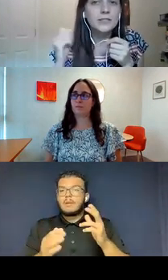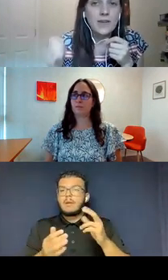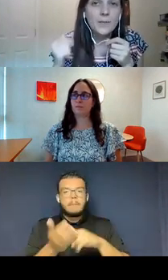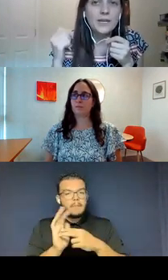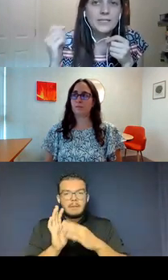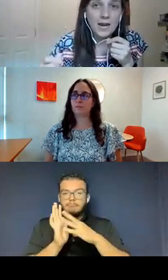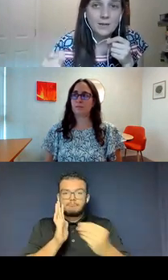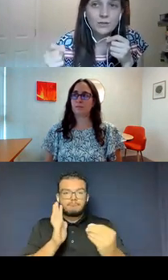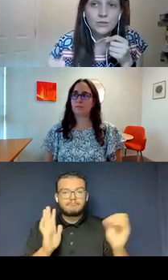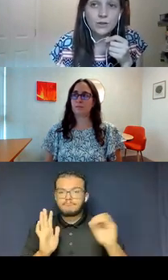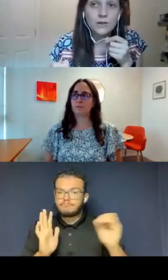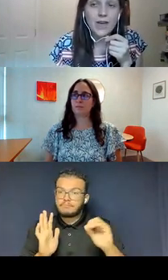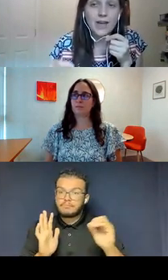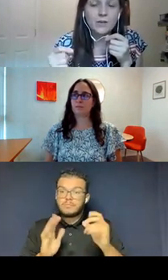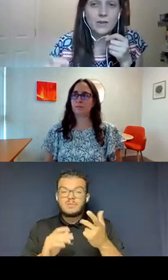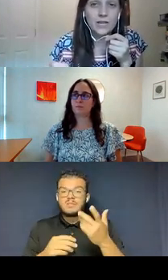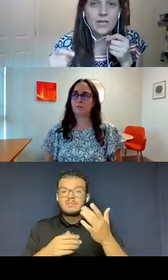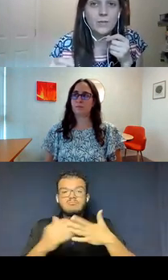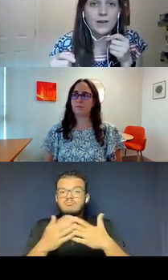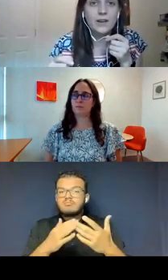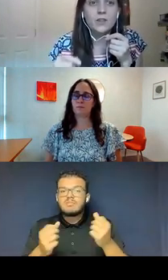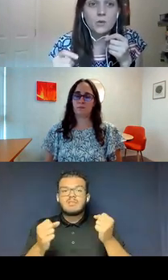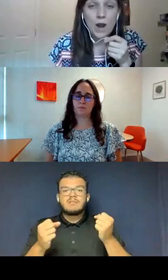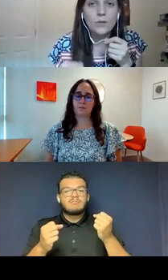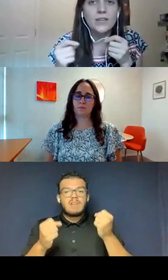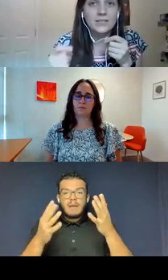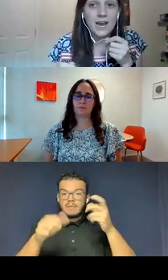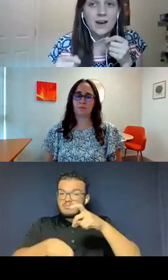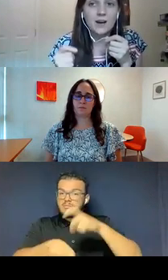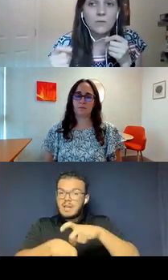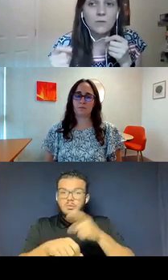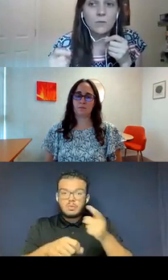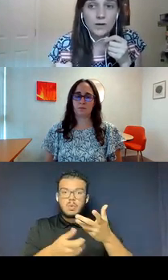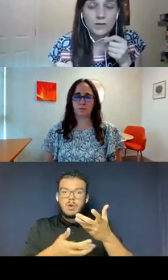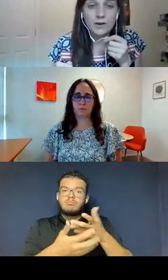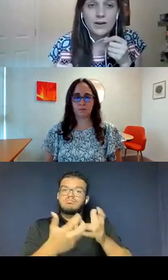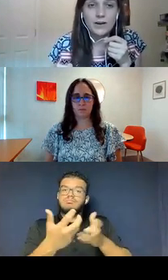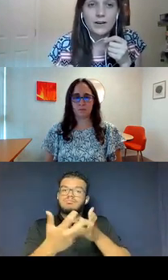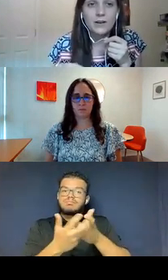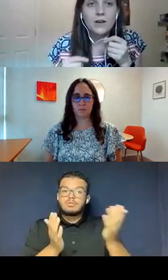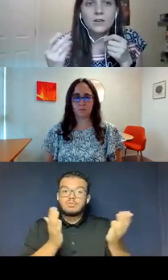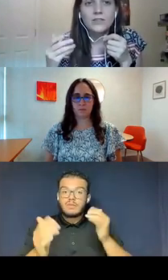of how many times you serve that unique human throughout the entire reporting period.